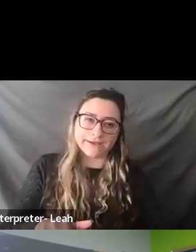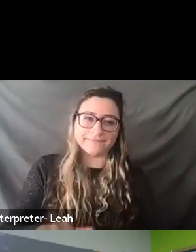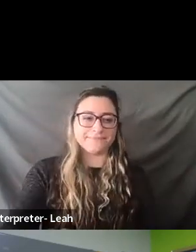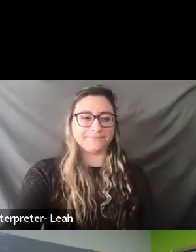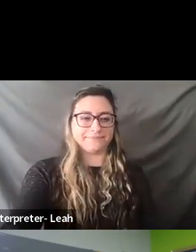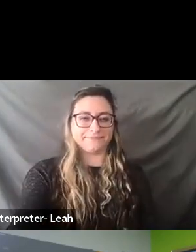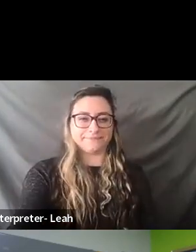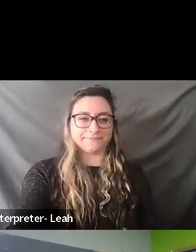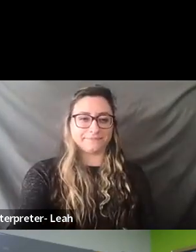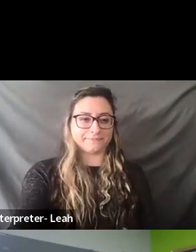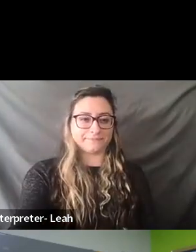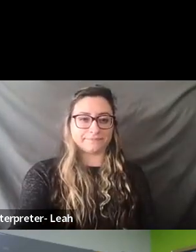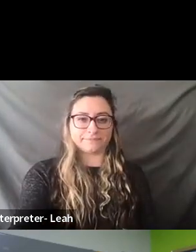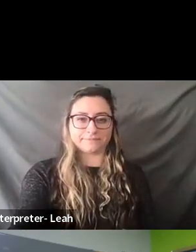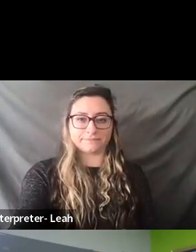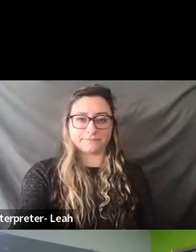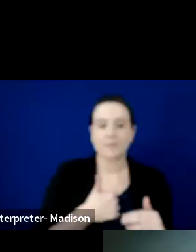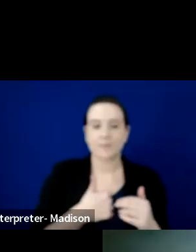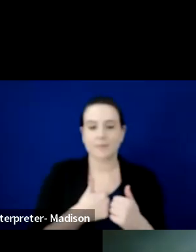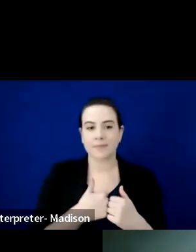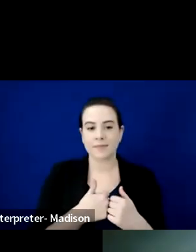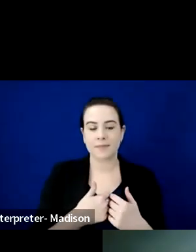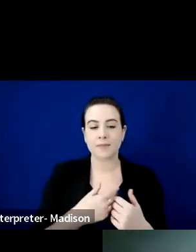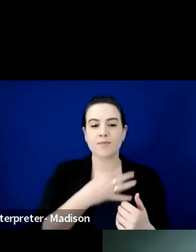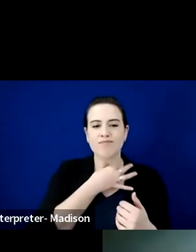from trusted resources and valued people in our communities and our support networks and can really be a -- a game-changer when it comes to these types of things.